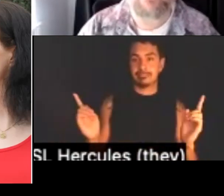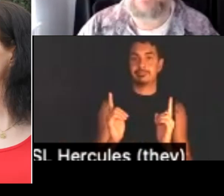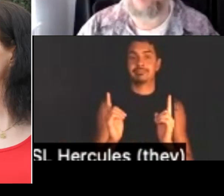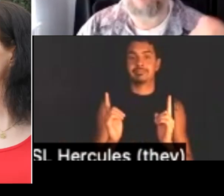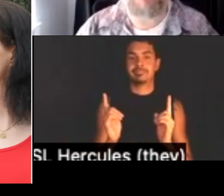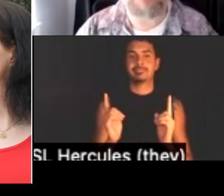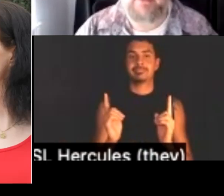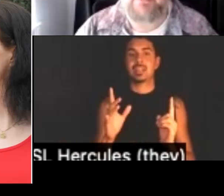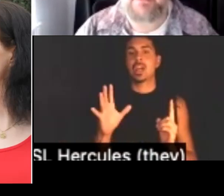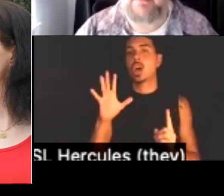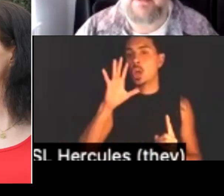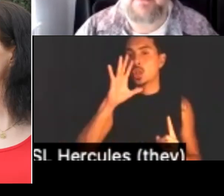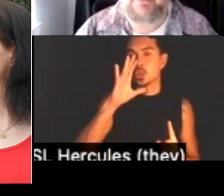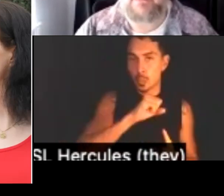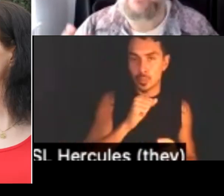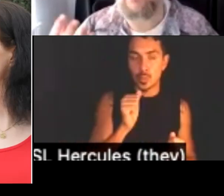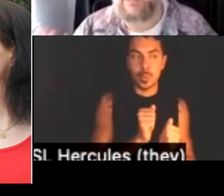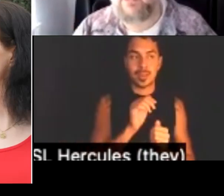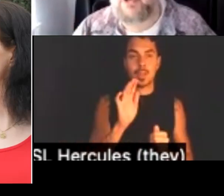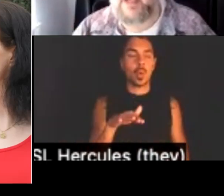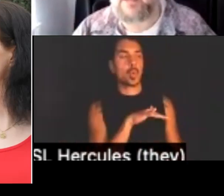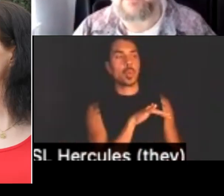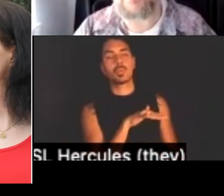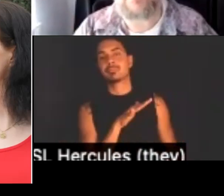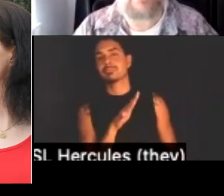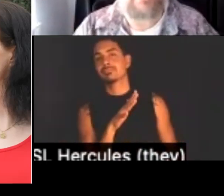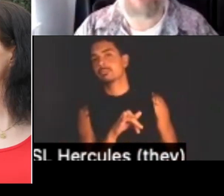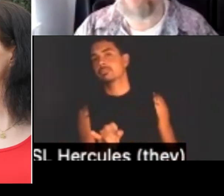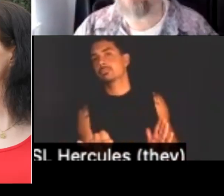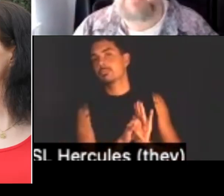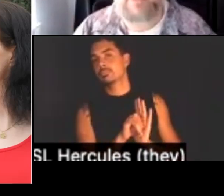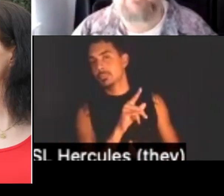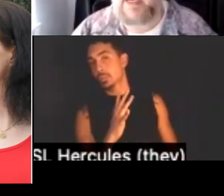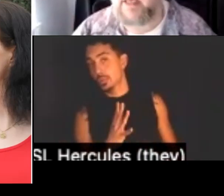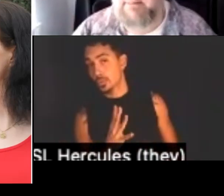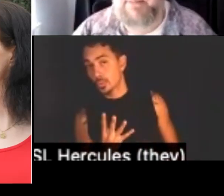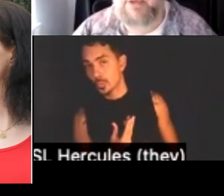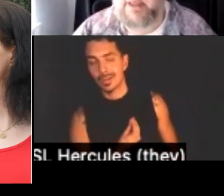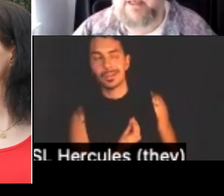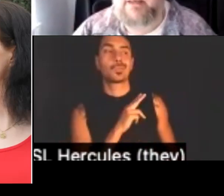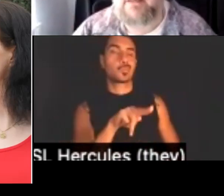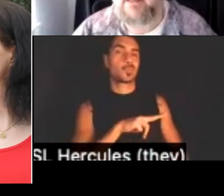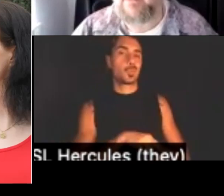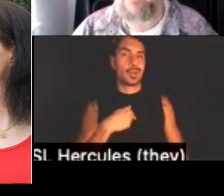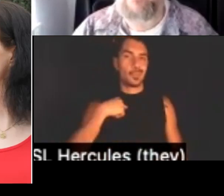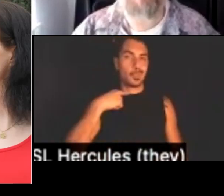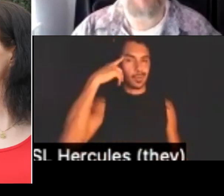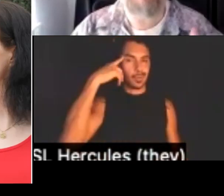between their mental health symptoms and their transness. And they may or may not be related,